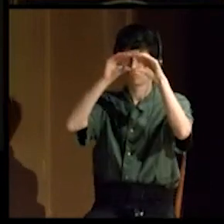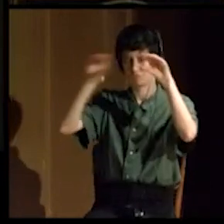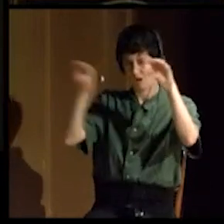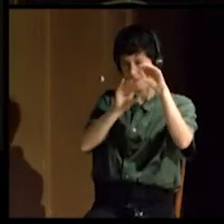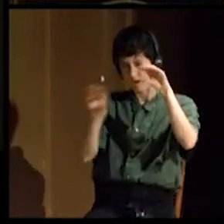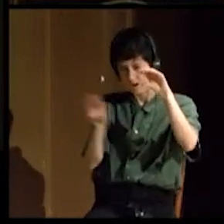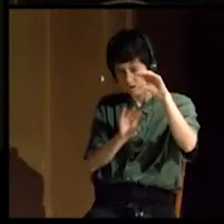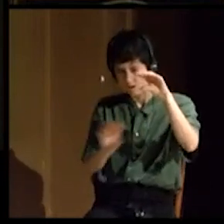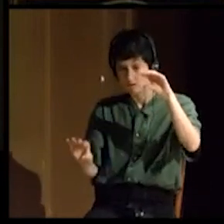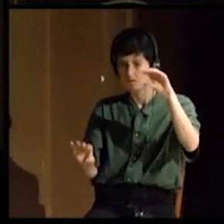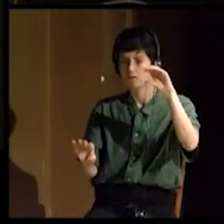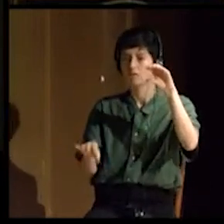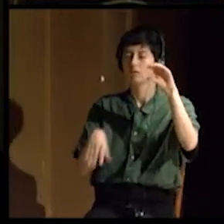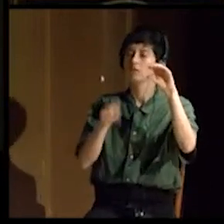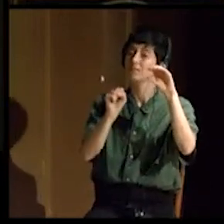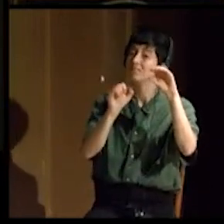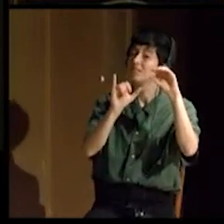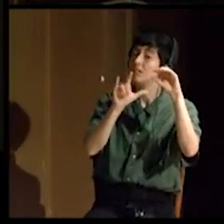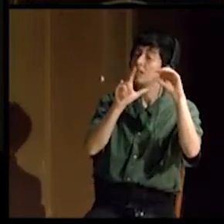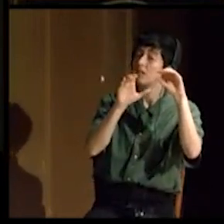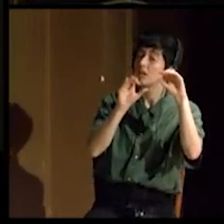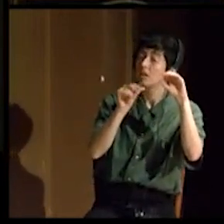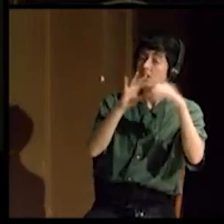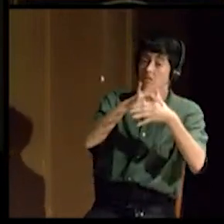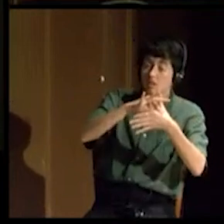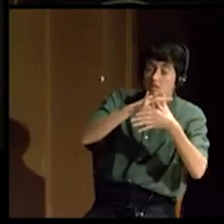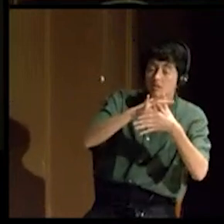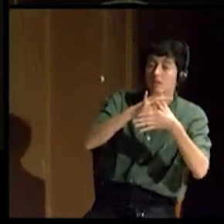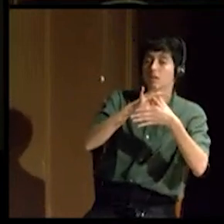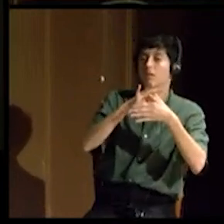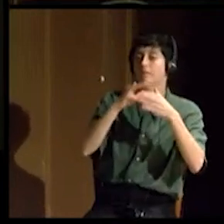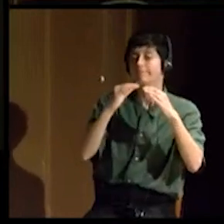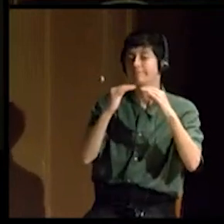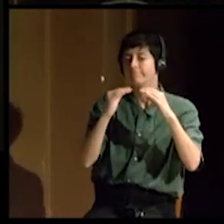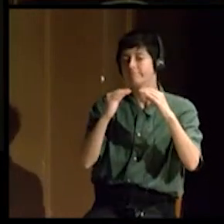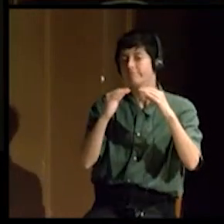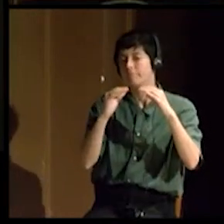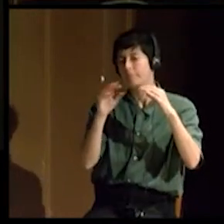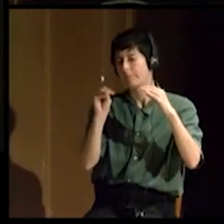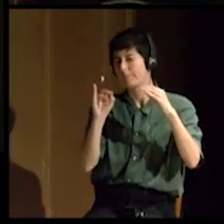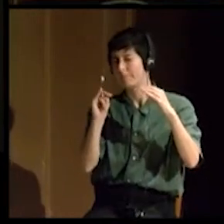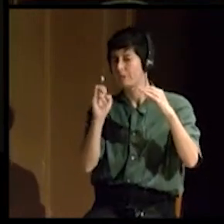And as, as a, as a geochemist. And some of the studies volcanoes, when I look at this,